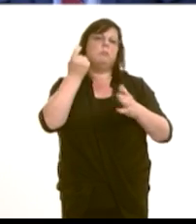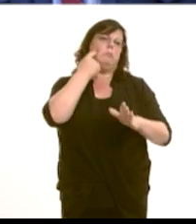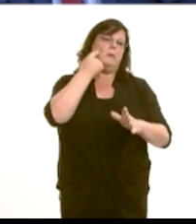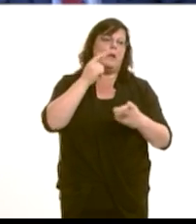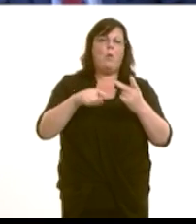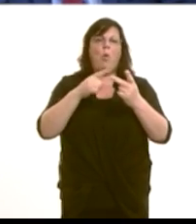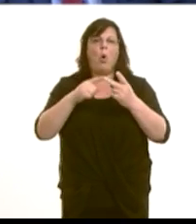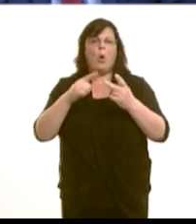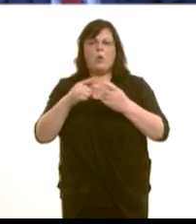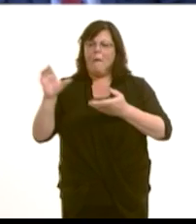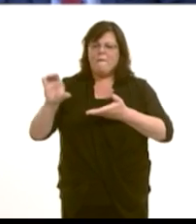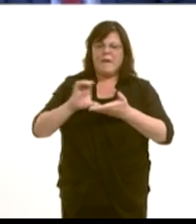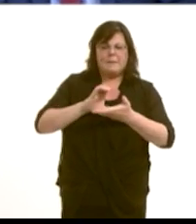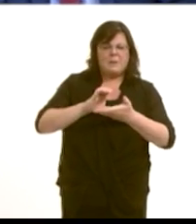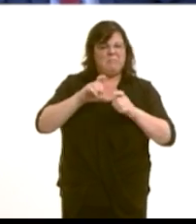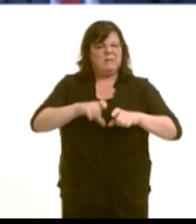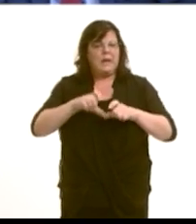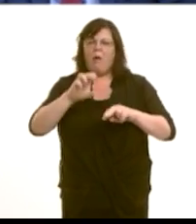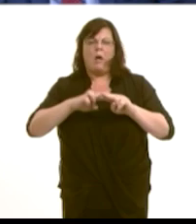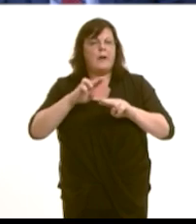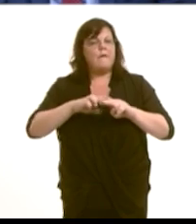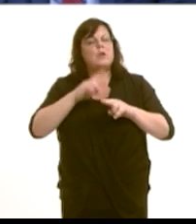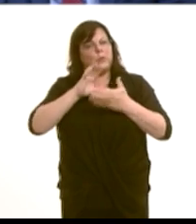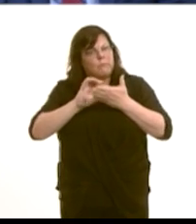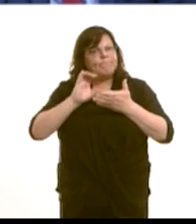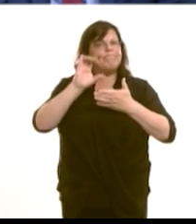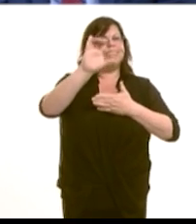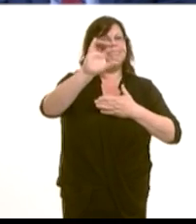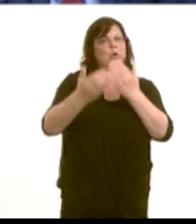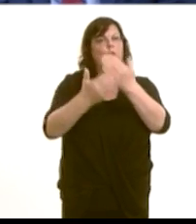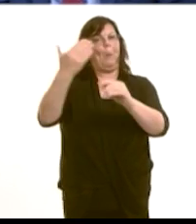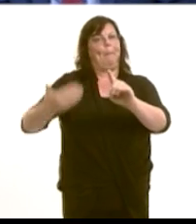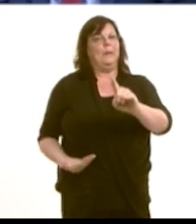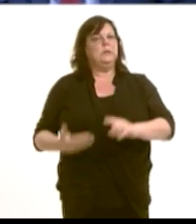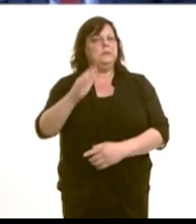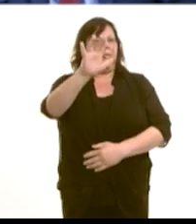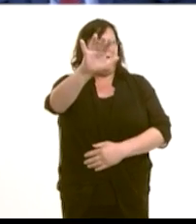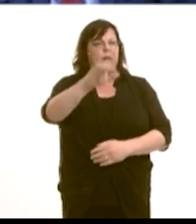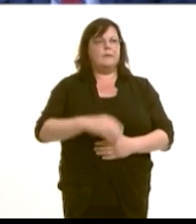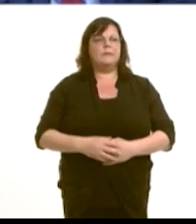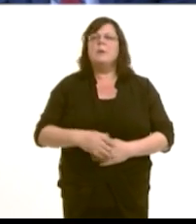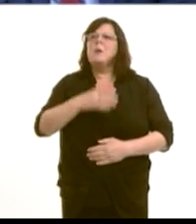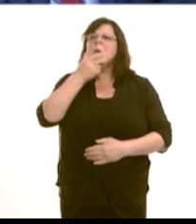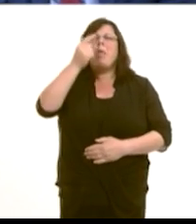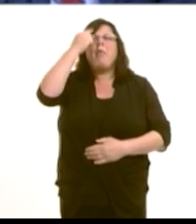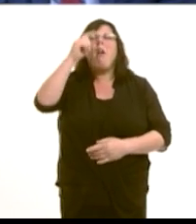up the Valleys, and to get rid of that perception that our northern Valleys communities are hard to reach.